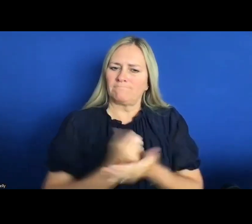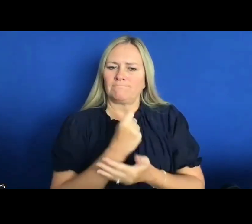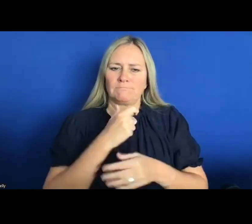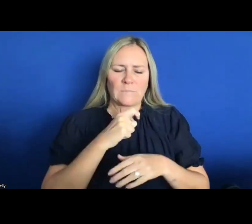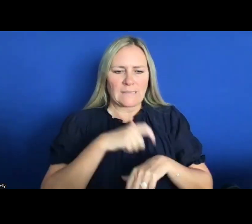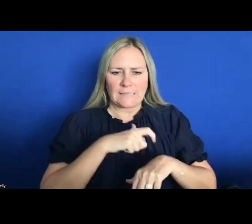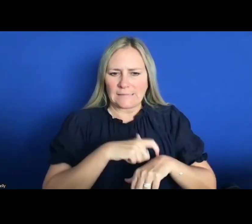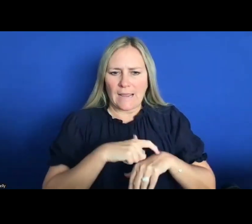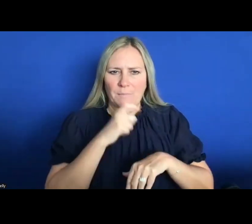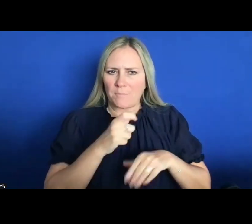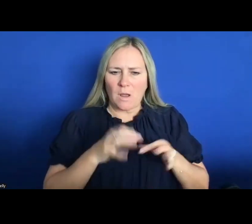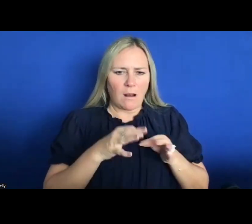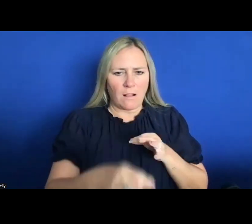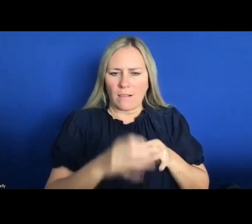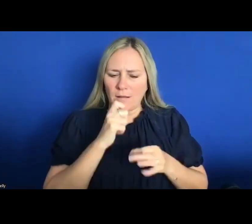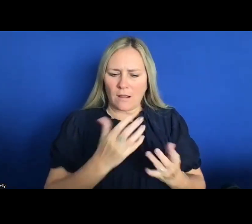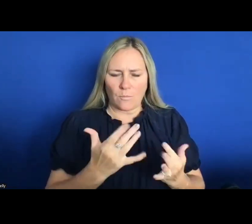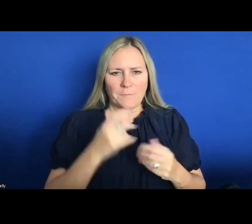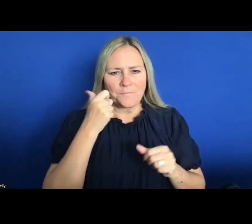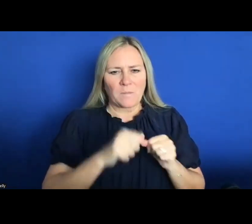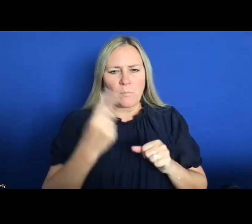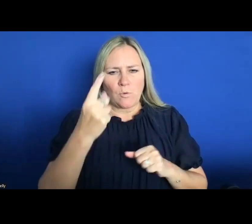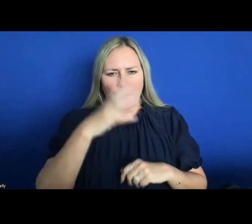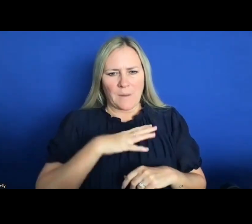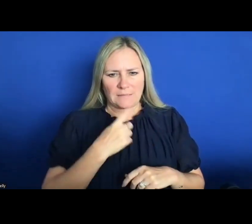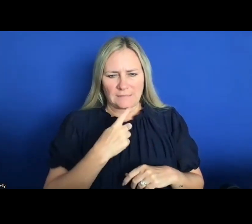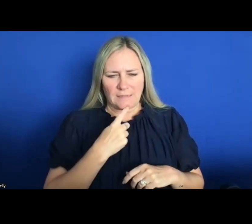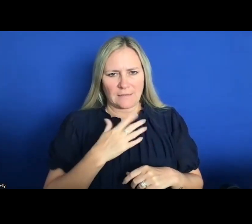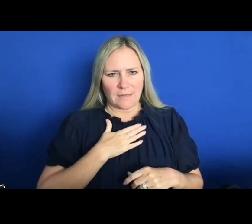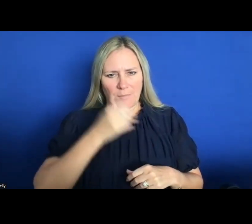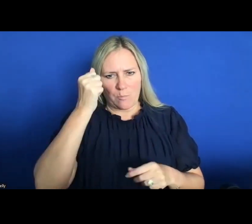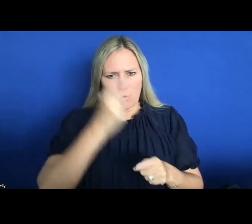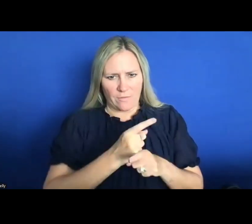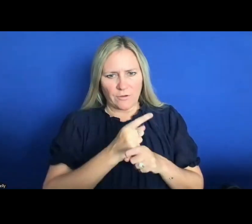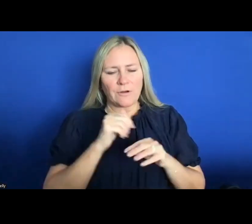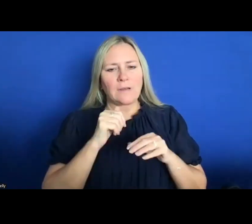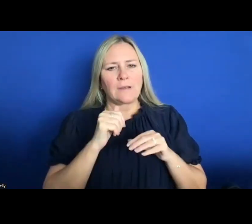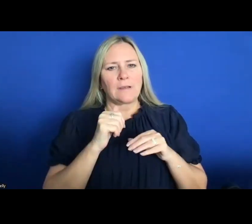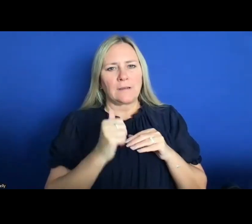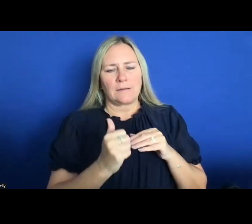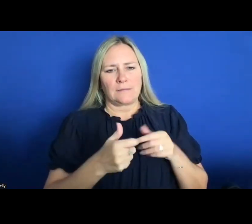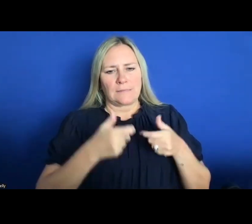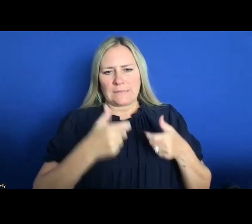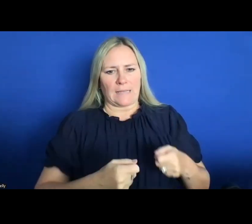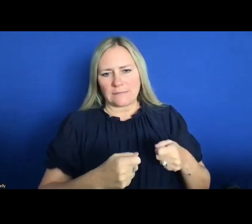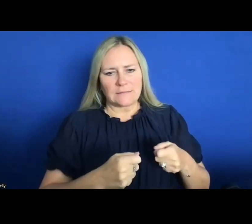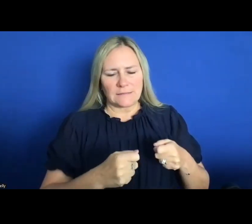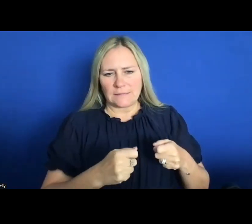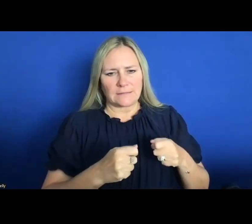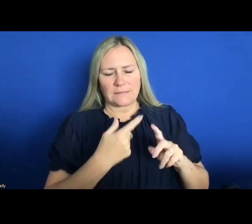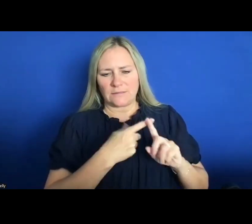remember one man said to me uh my brother uh sent me a text or I don't know email from California